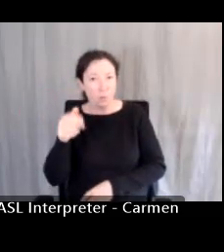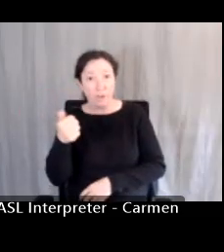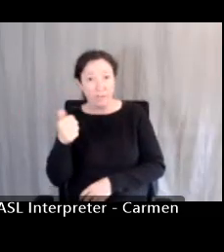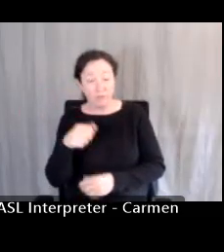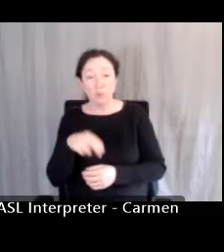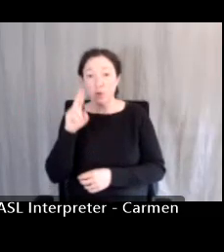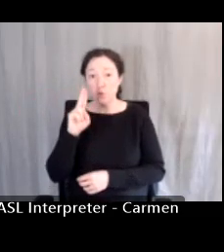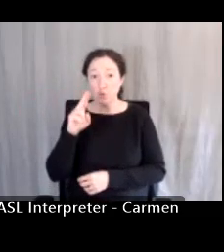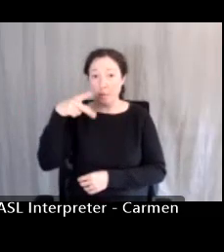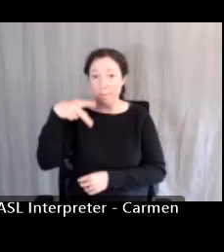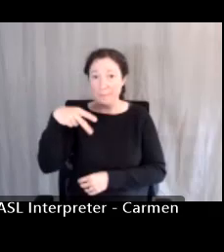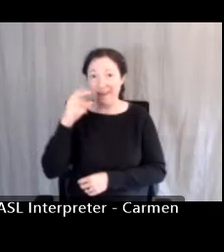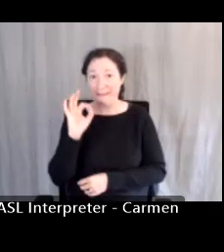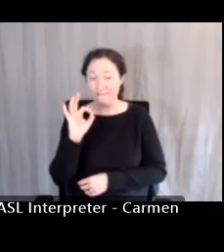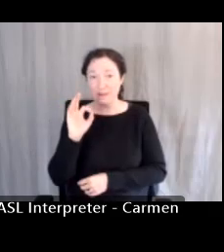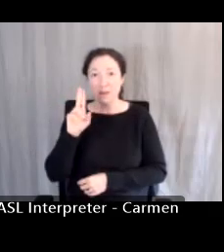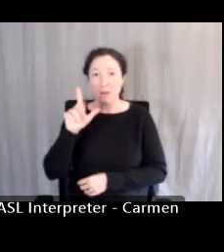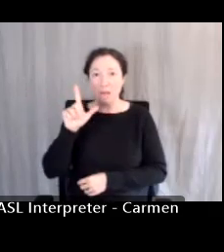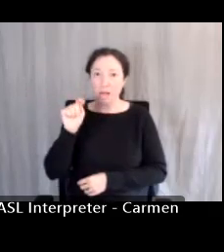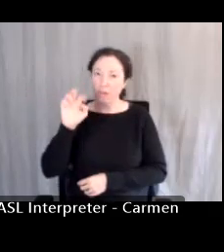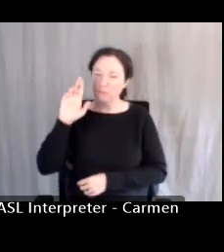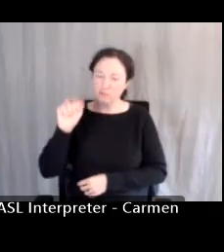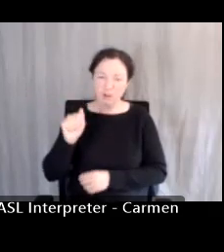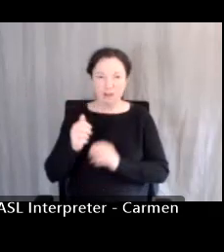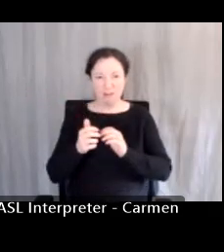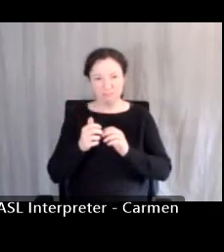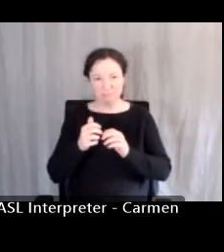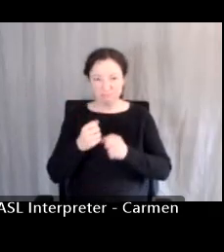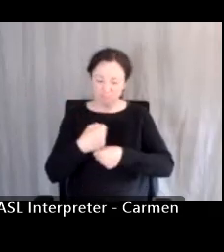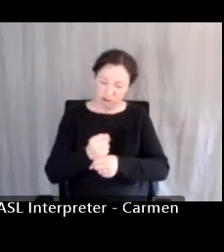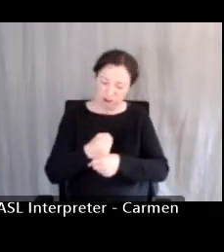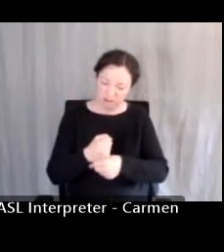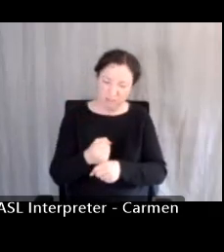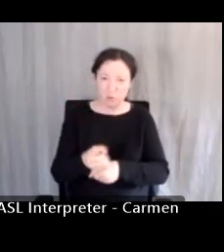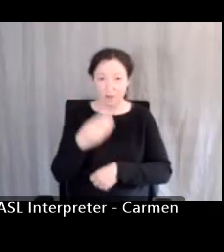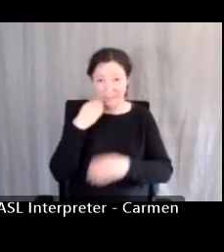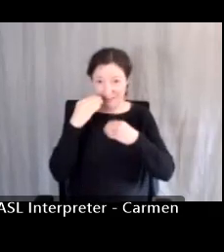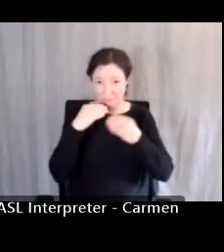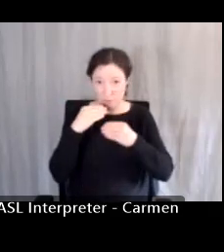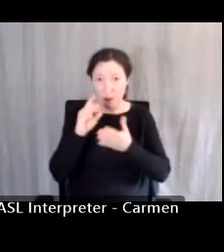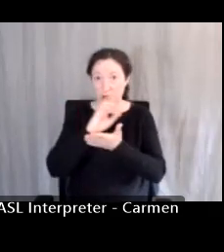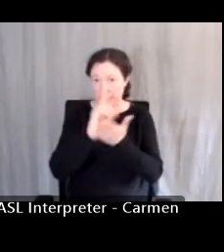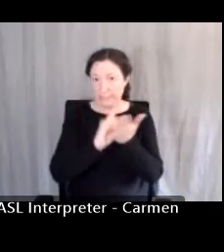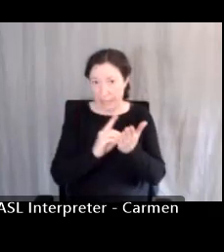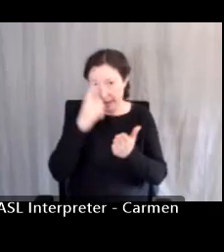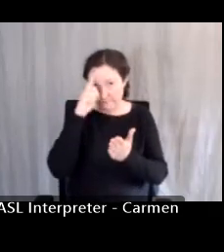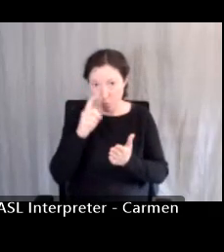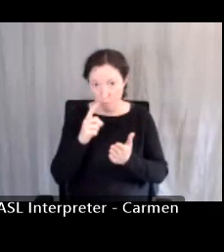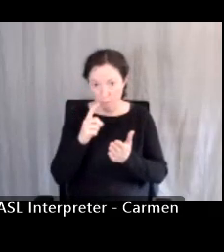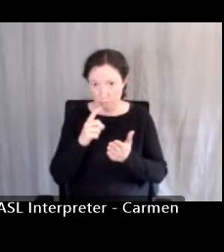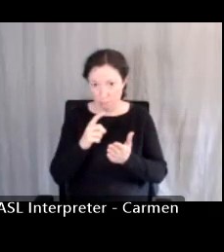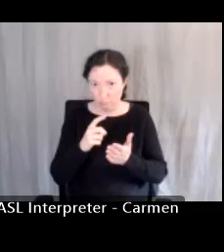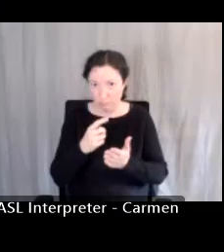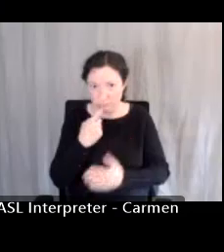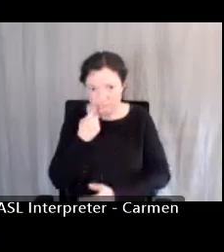They are engineered, designed to be addictive to you. So they, they sell food. And I'm not a conspiracy theorist. I don't, I mean, I'm just telling you,